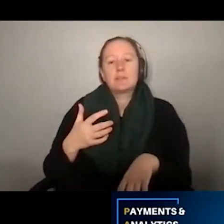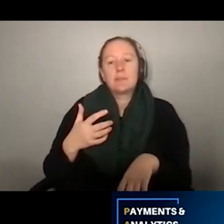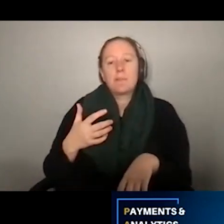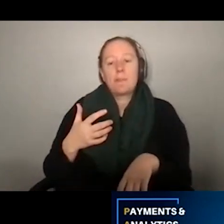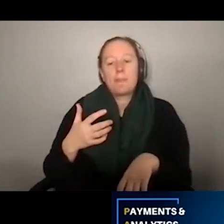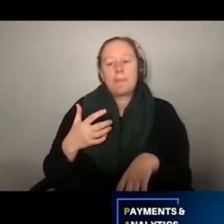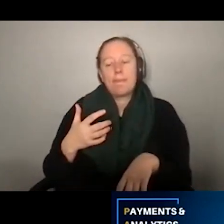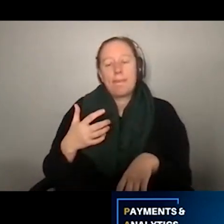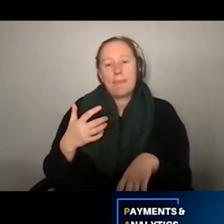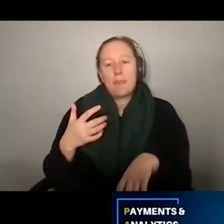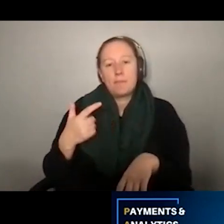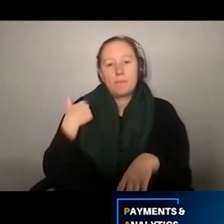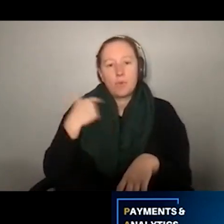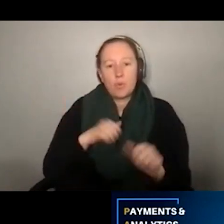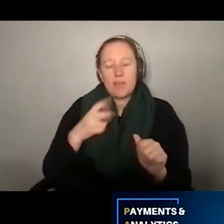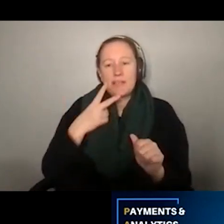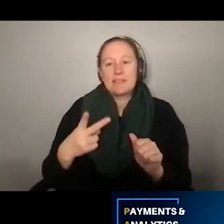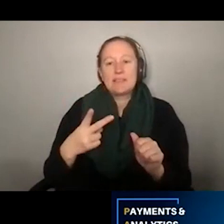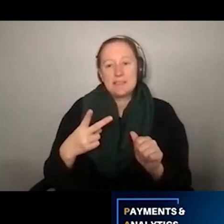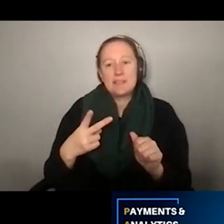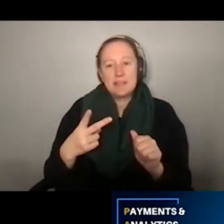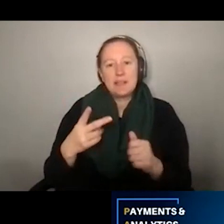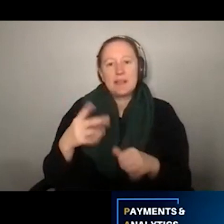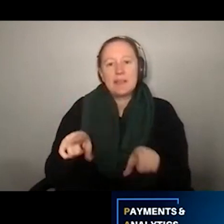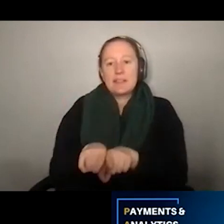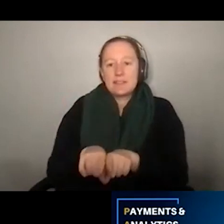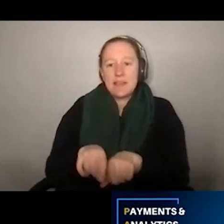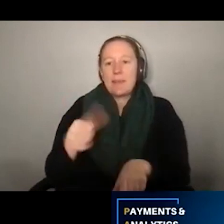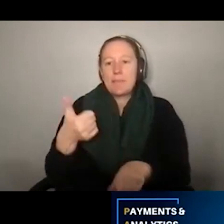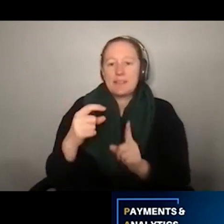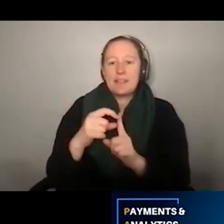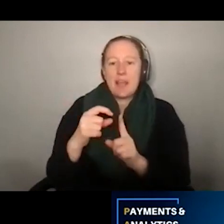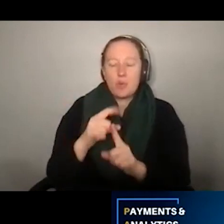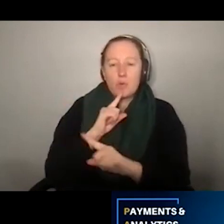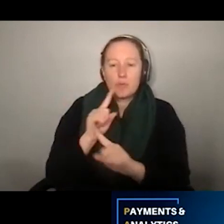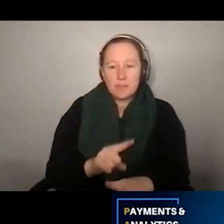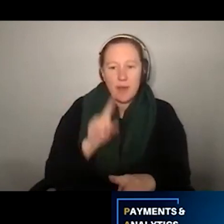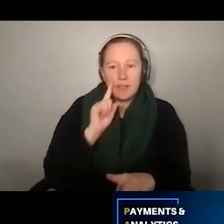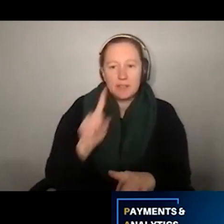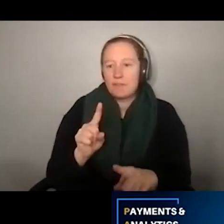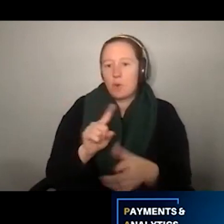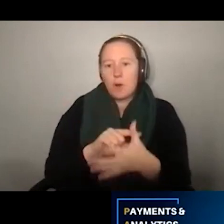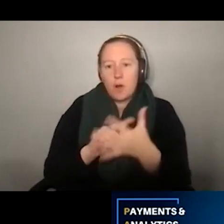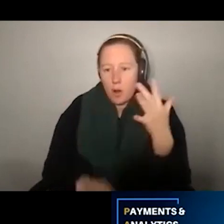we can see the same ten word response on all of the adjustments that have been